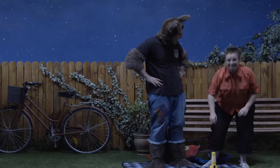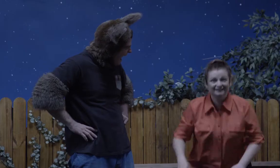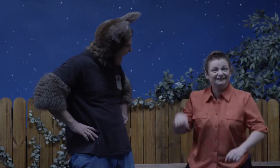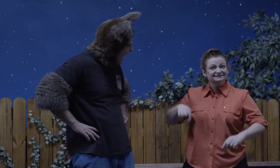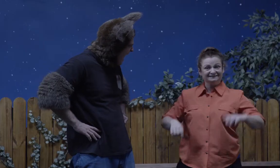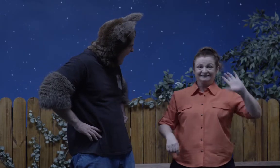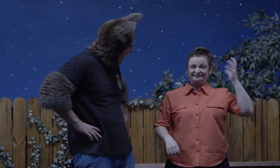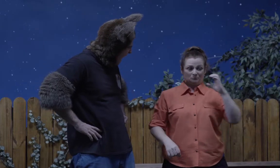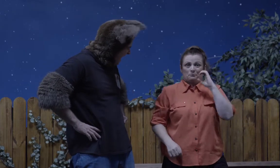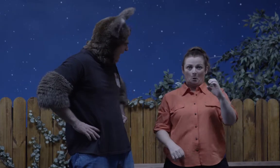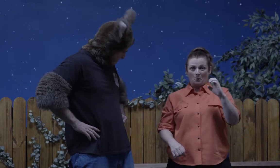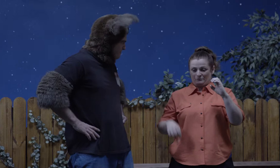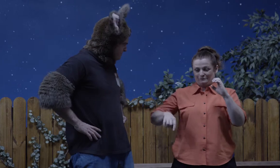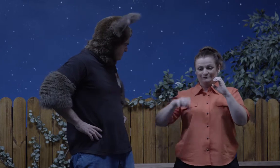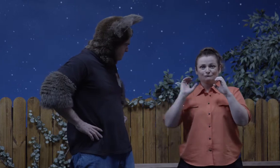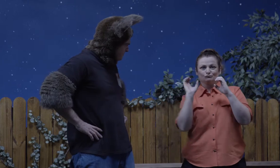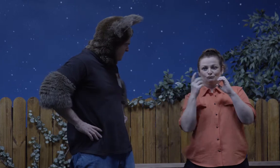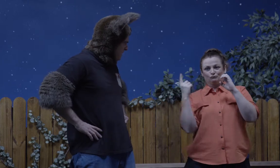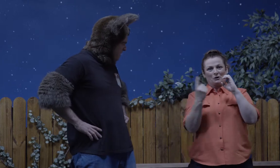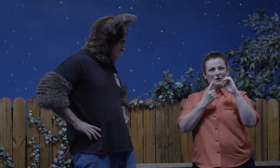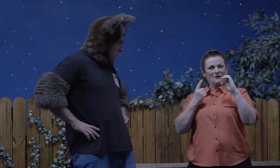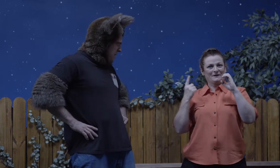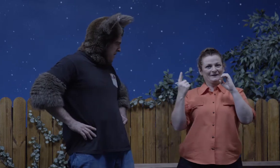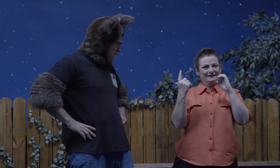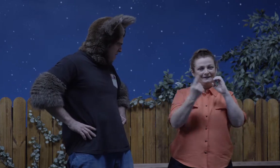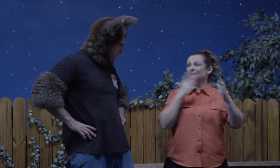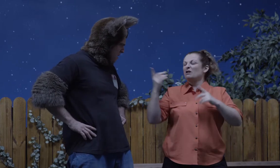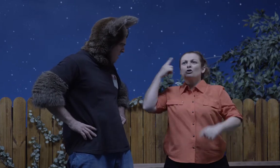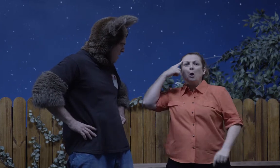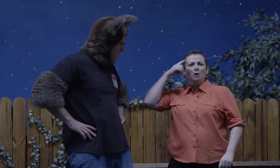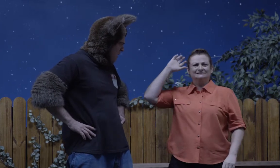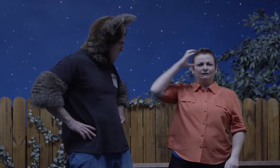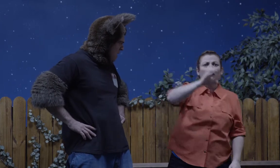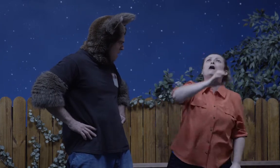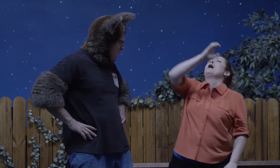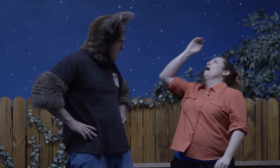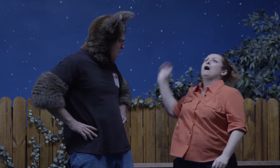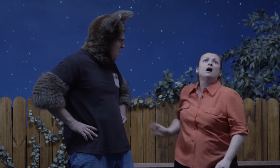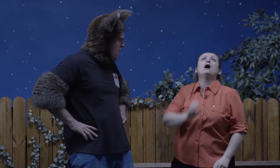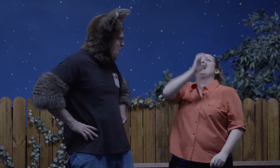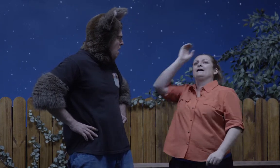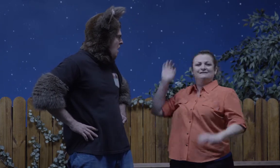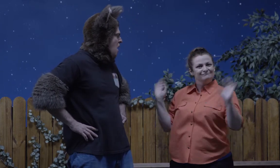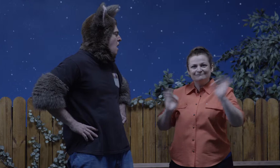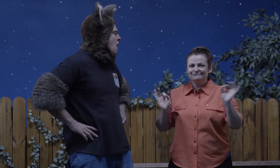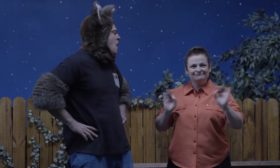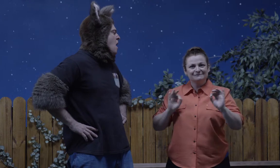So, the Earth is actually rotating. It's not the sun moving through the sky.